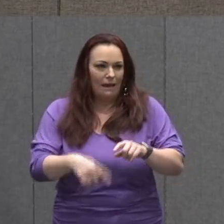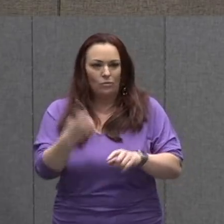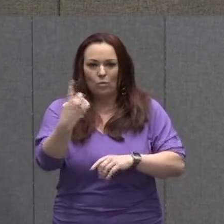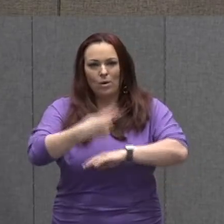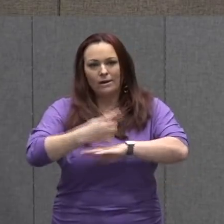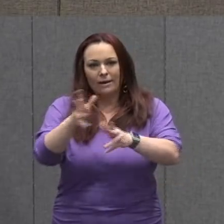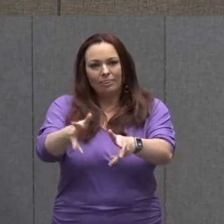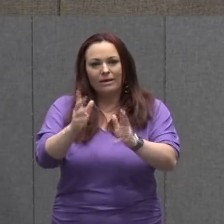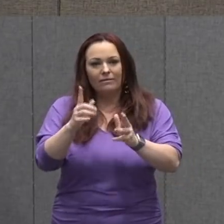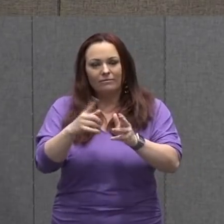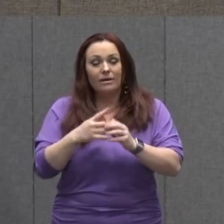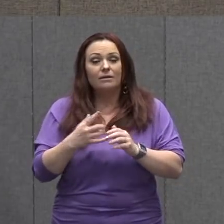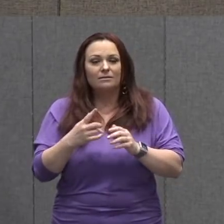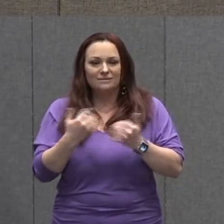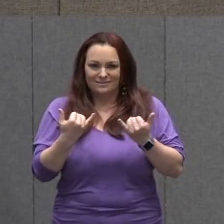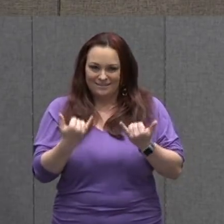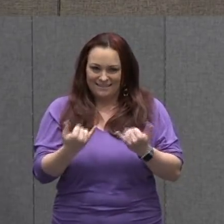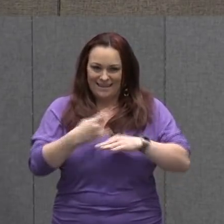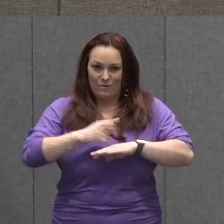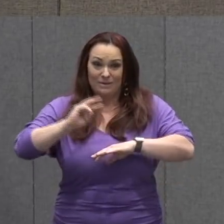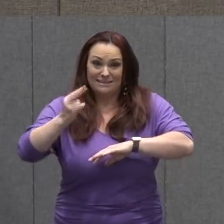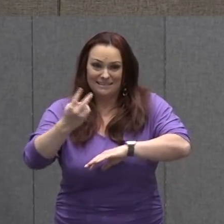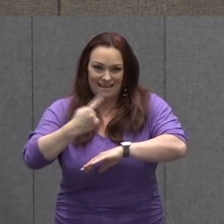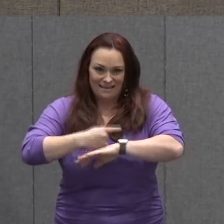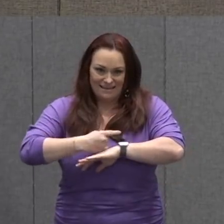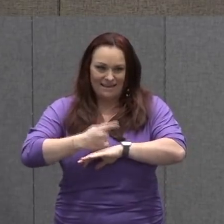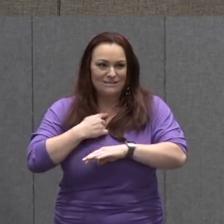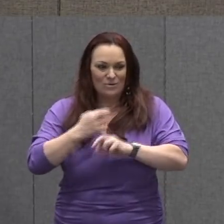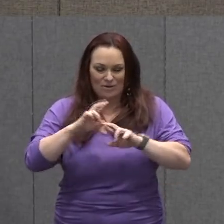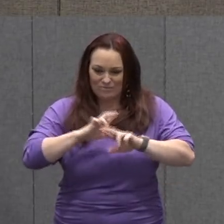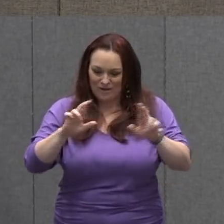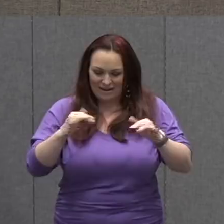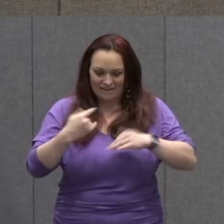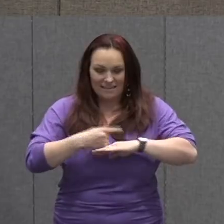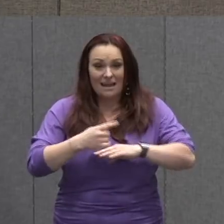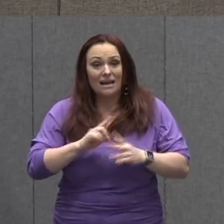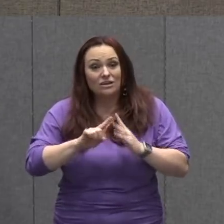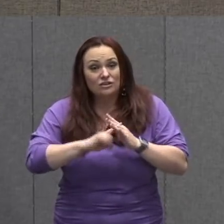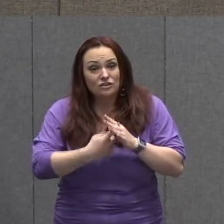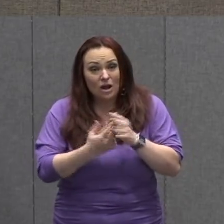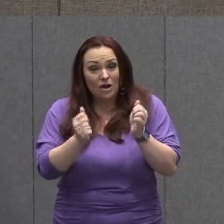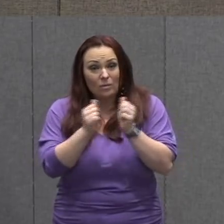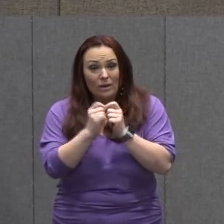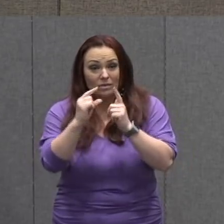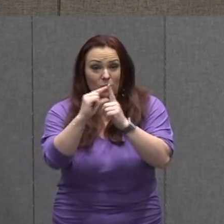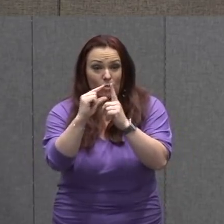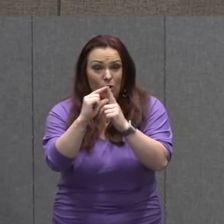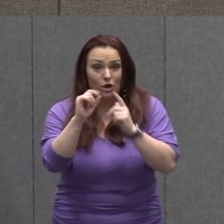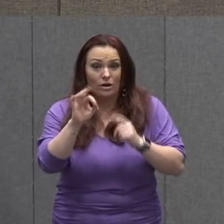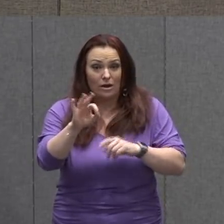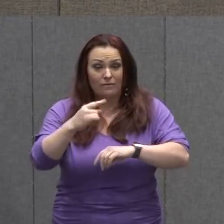We're gonna get back to it today. Let's start with our word of the day with Mrs. Kay.